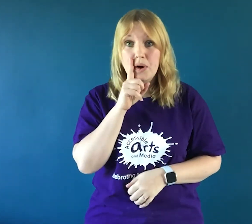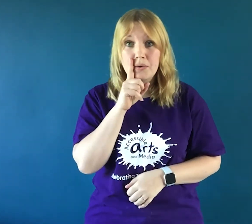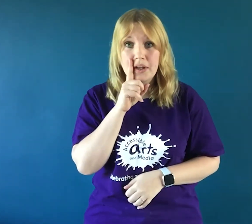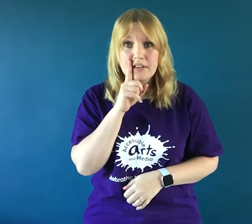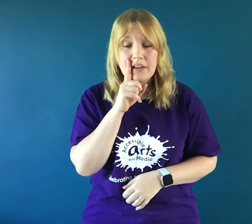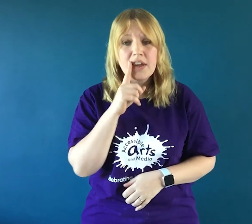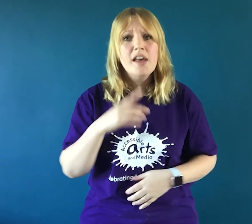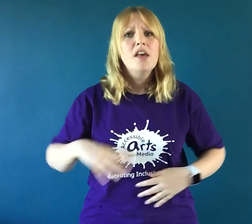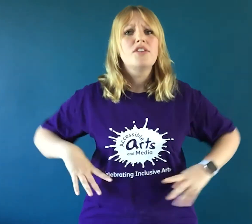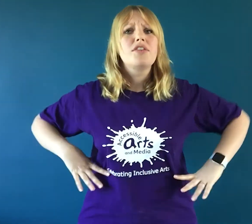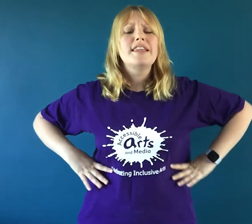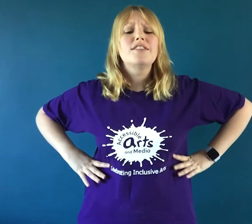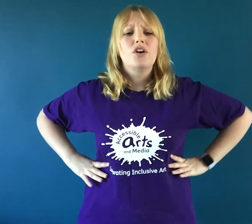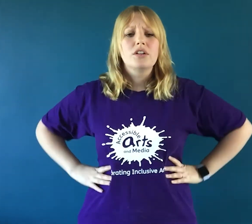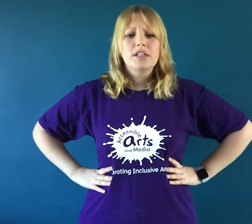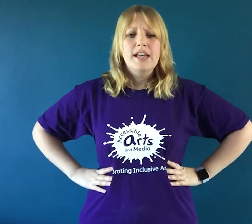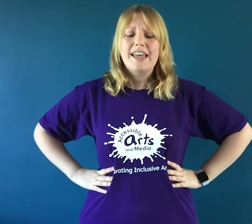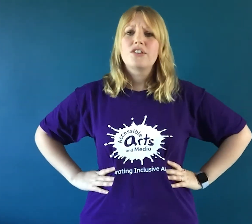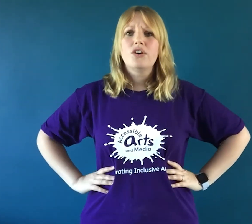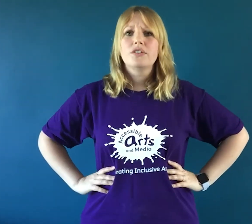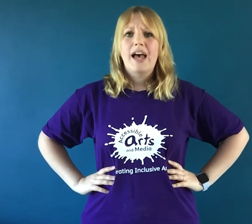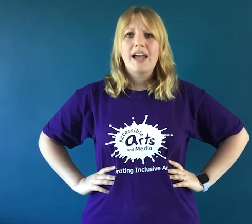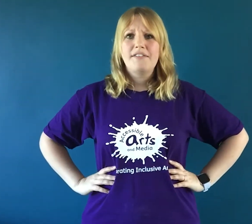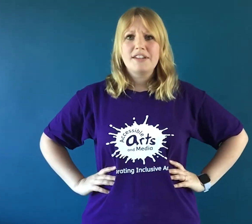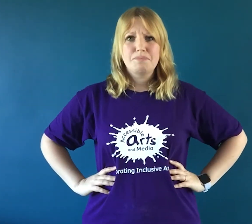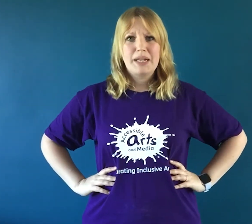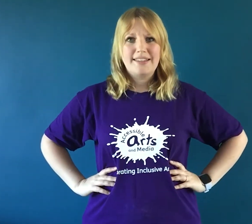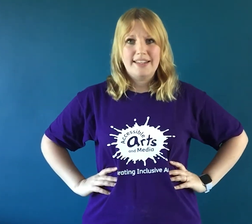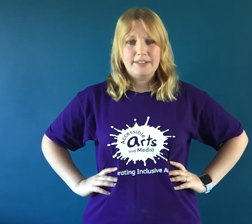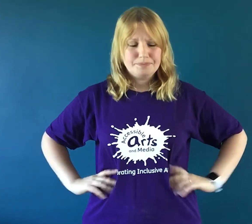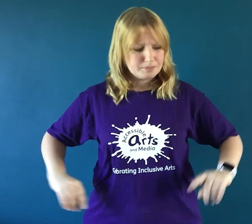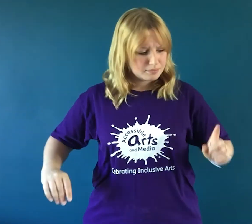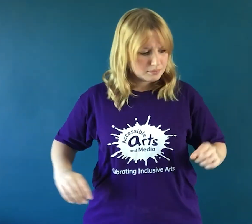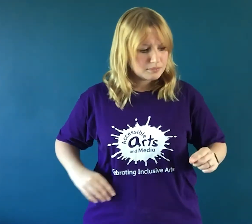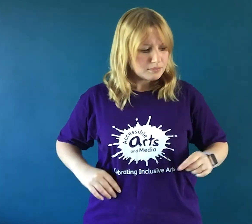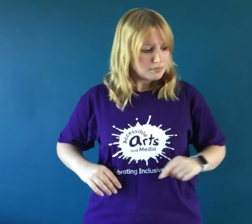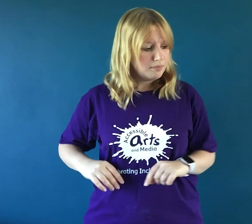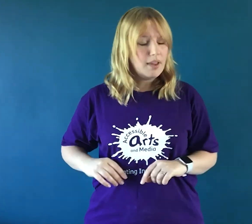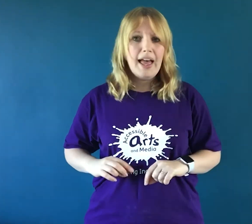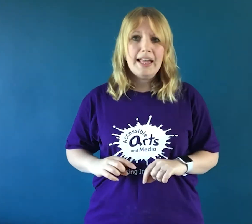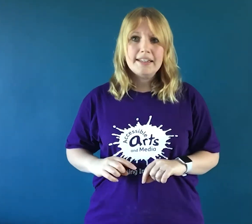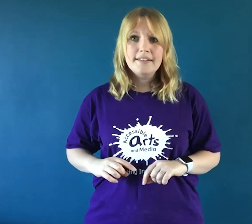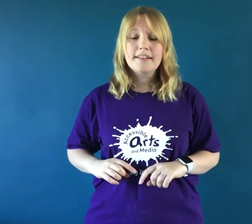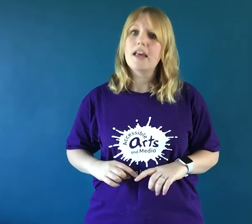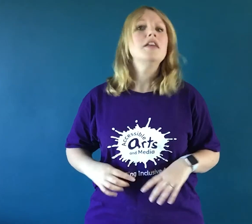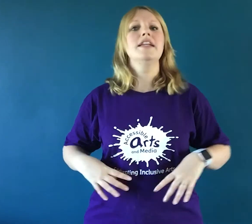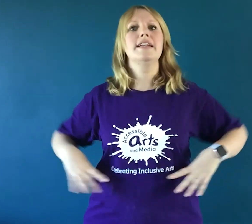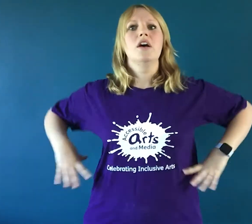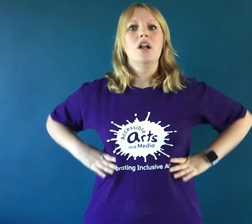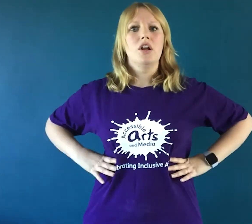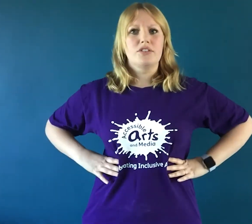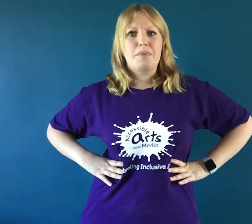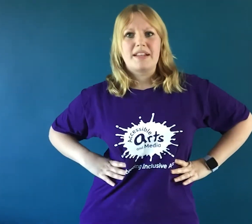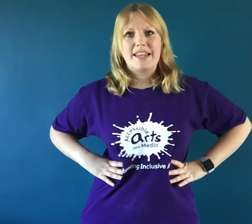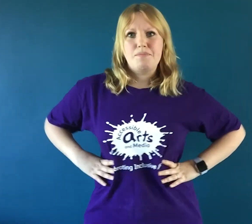one hasn’t it. So, this song it’s called Irish Blessing and you need lots of big deep